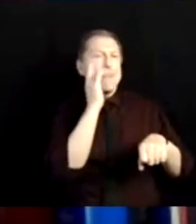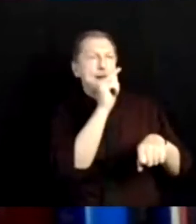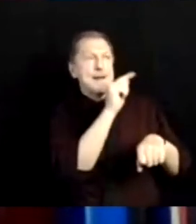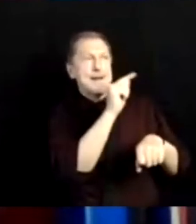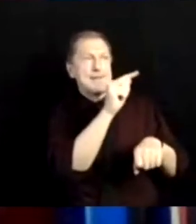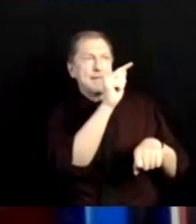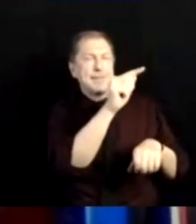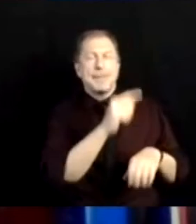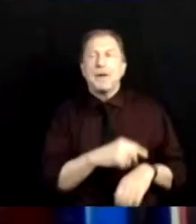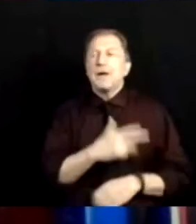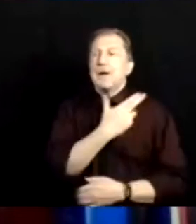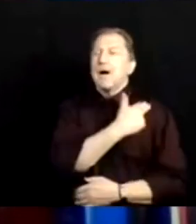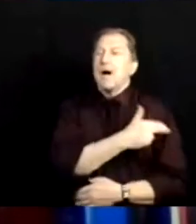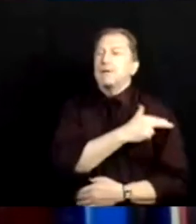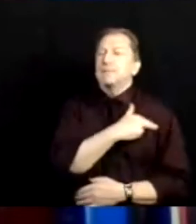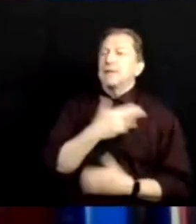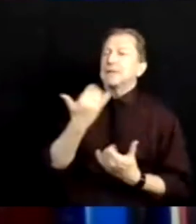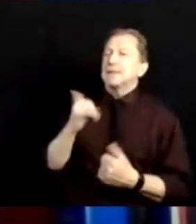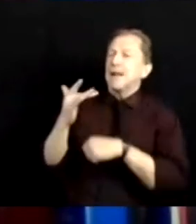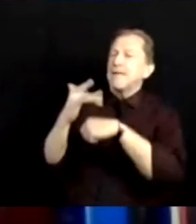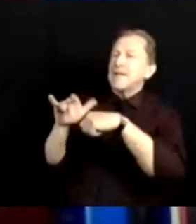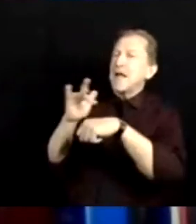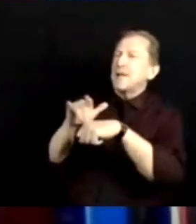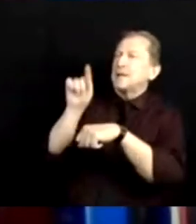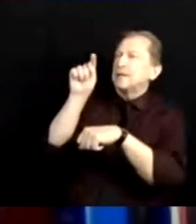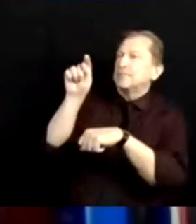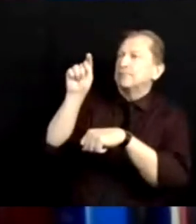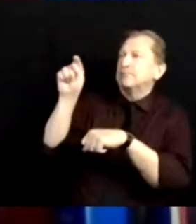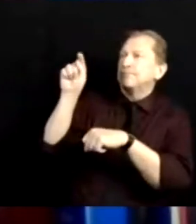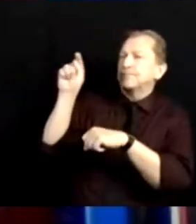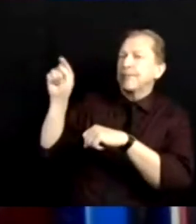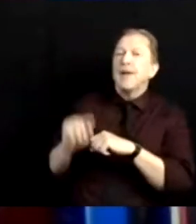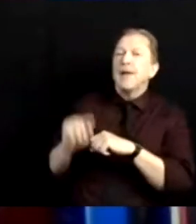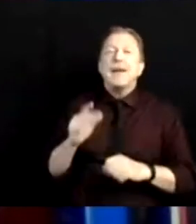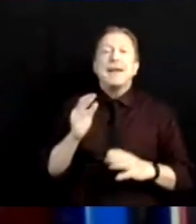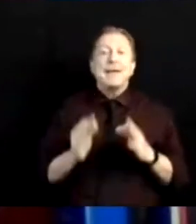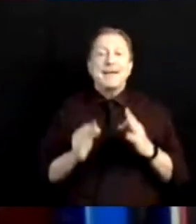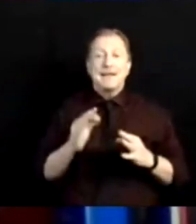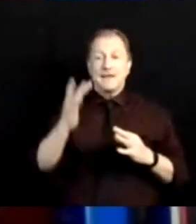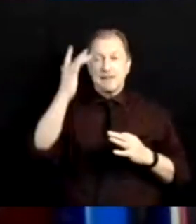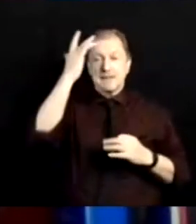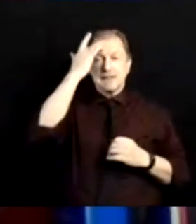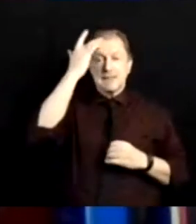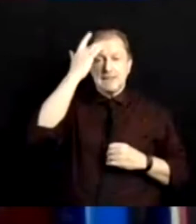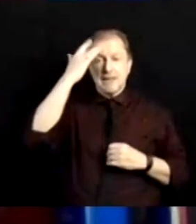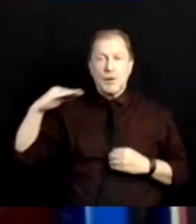CAPACITY AND SAID THAT IF WE COULD MAINTAIN STABILITY, WE WOULD HAVE SOME COMFORT THAT WE